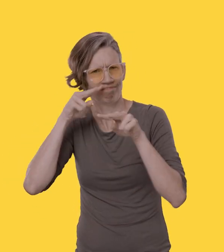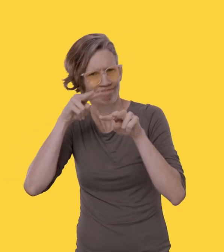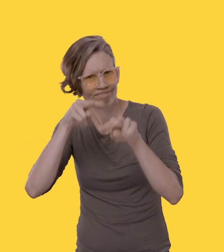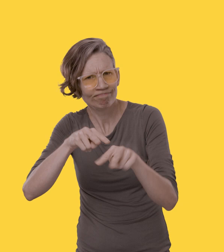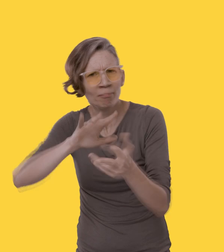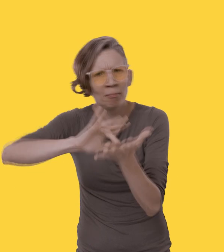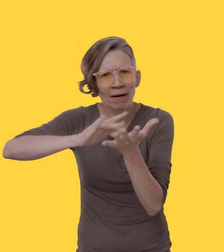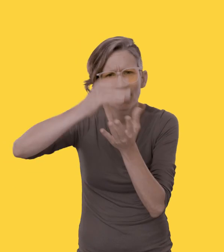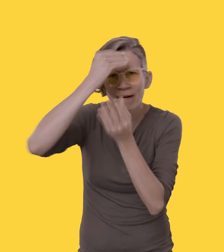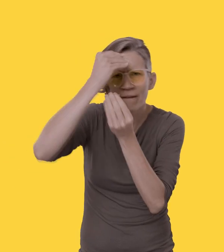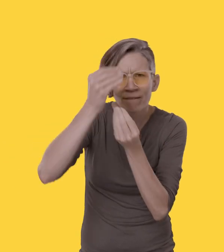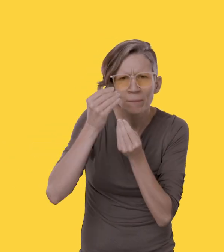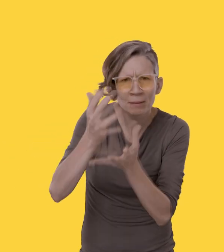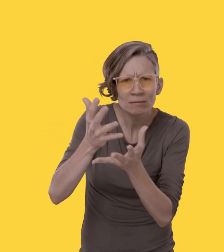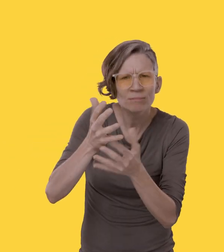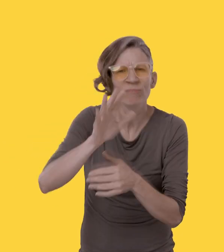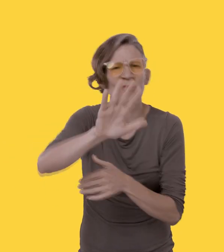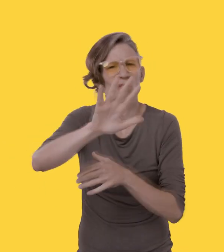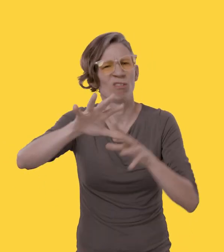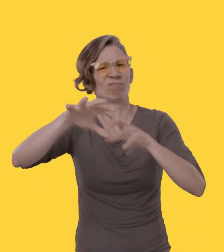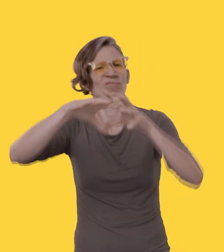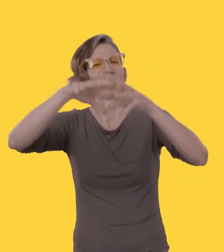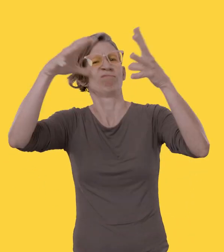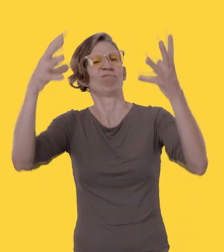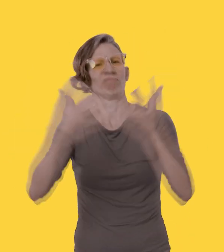And the evidence of that would be if a provider has to really go back